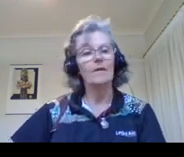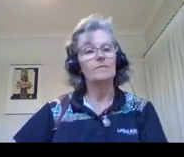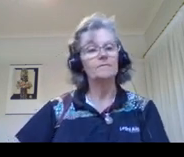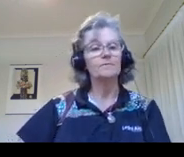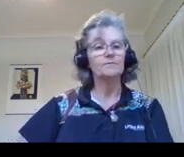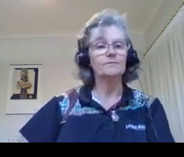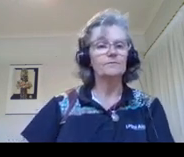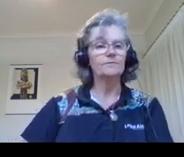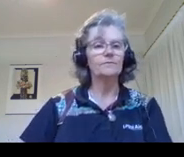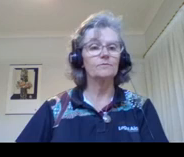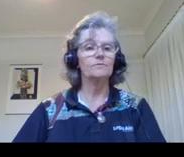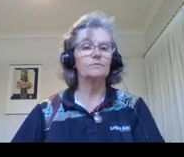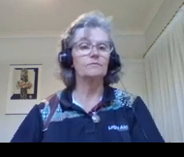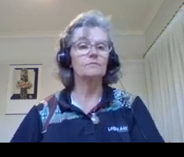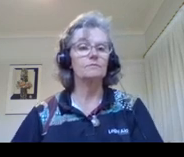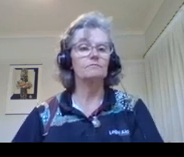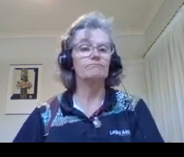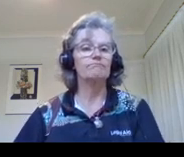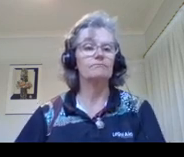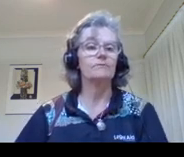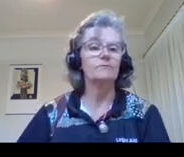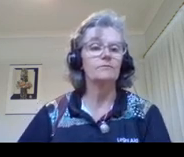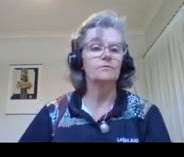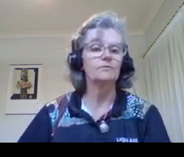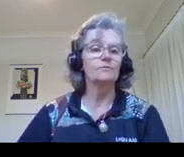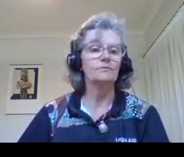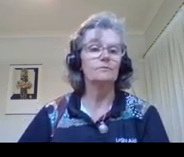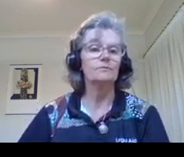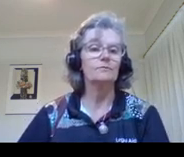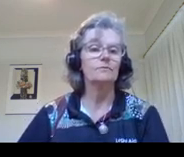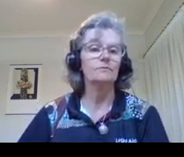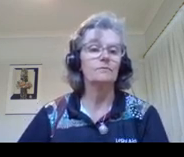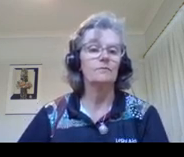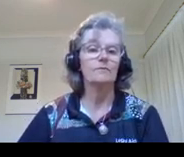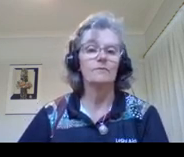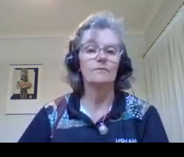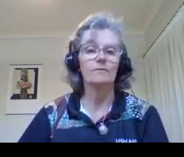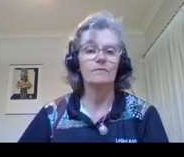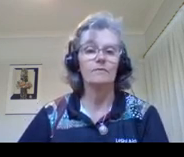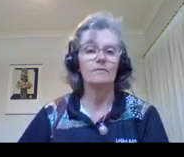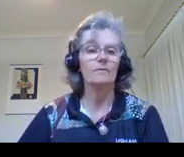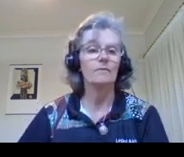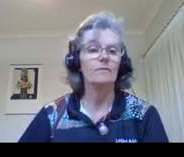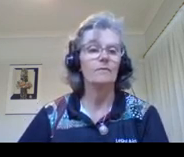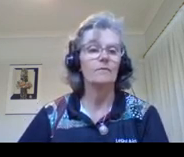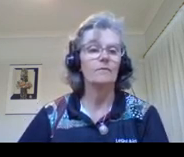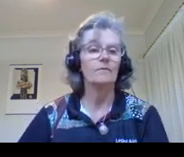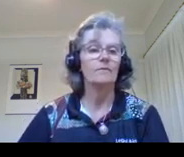it may be again before the legal options are entertained you should contact your bank